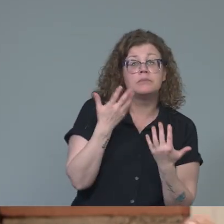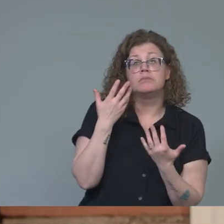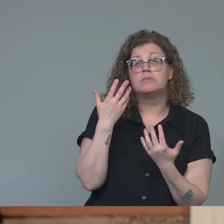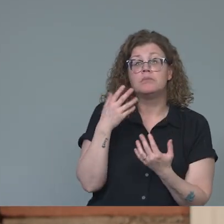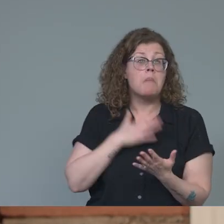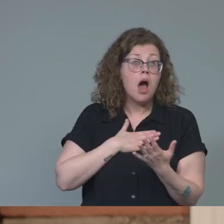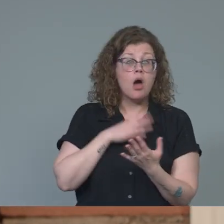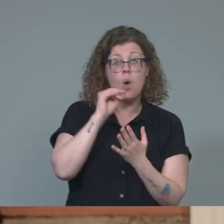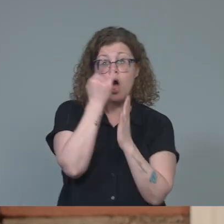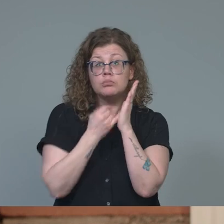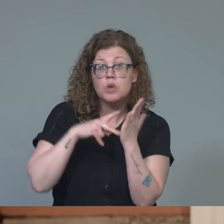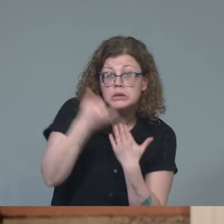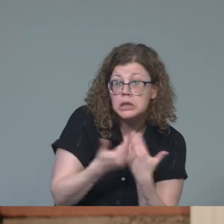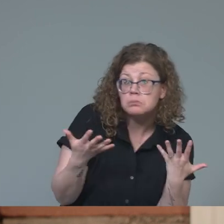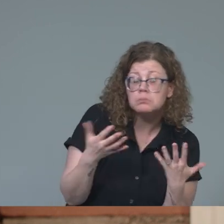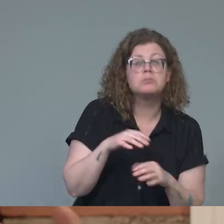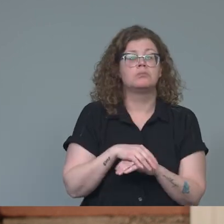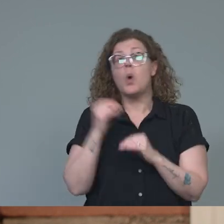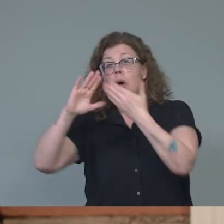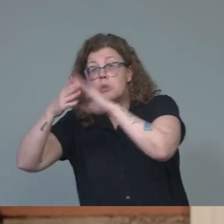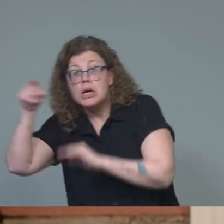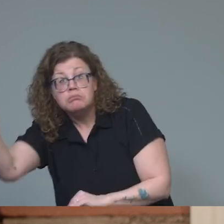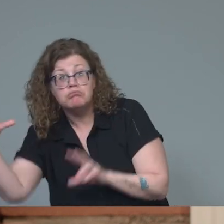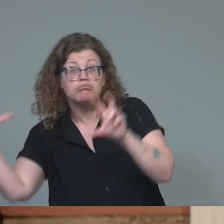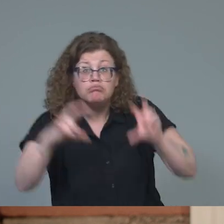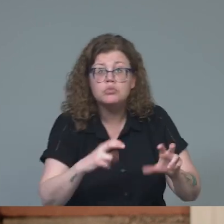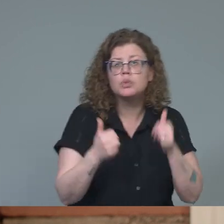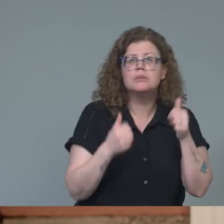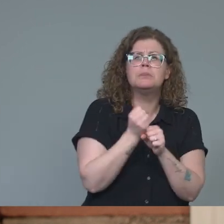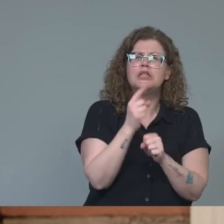you need to accurately reflect in your quotes, in your concept development, in your budgeting,